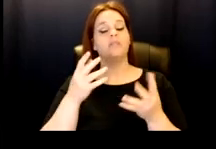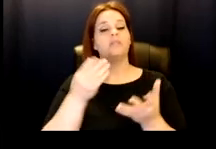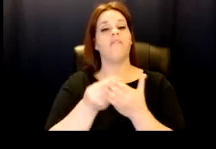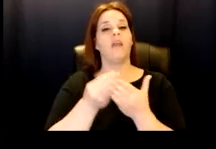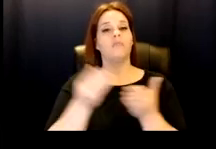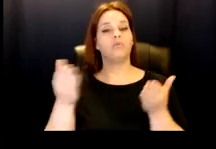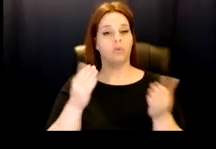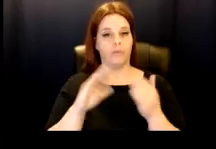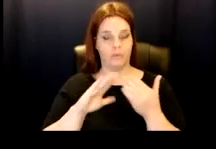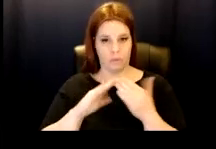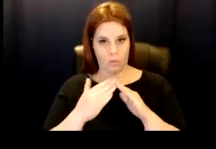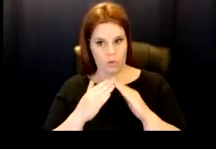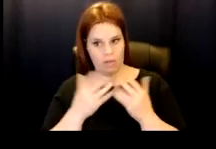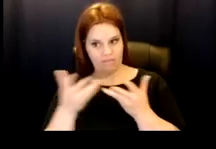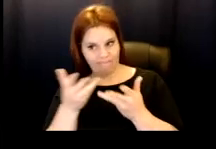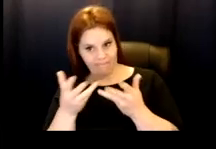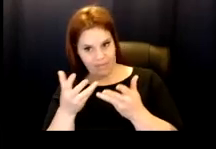with the disability community and what barriers do people with disabilities experience. And